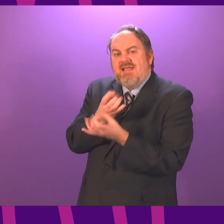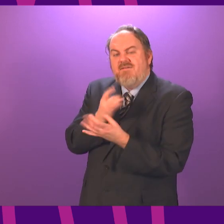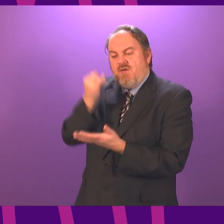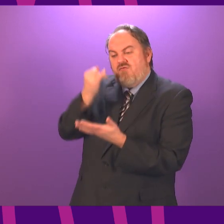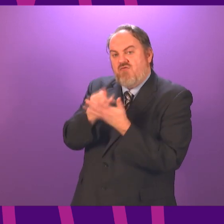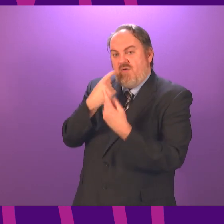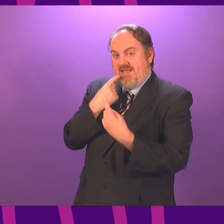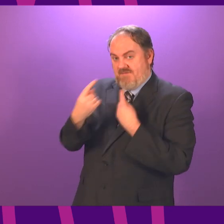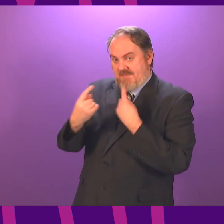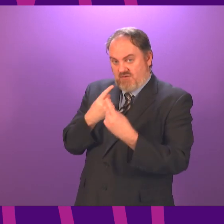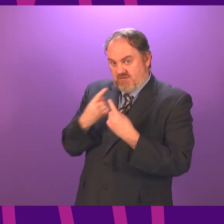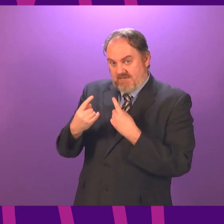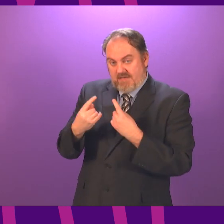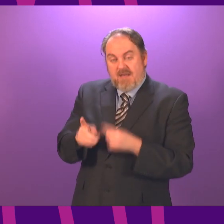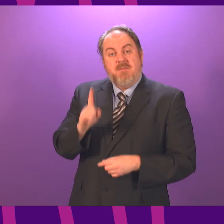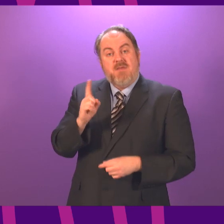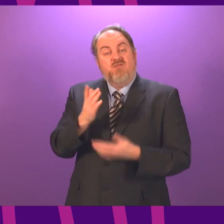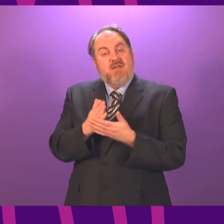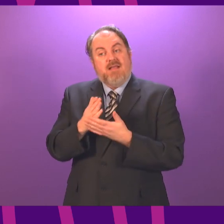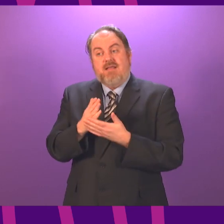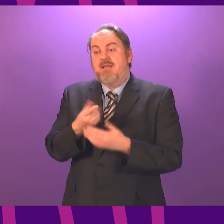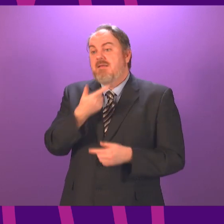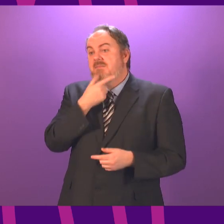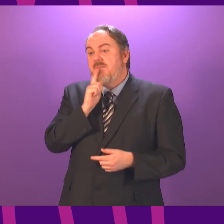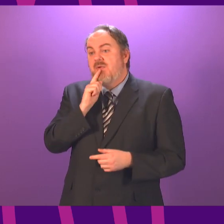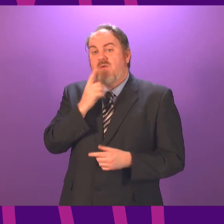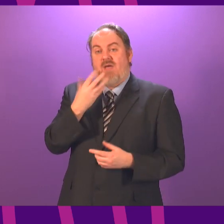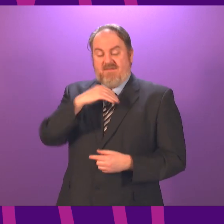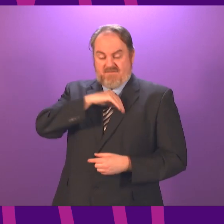to Willie Coffey’s question. I assume that patients with ME are in the group 6 category,